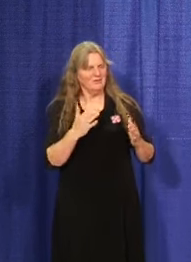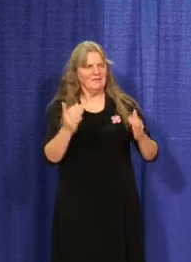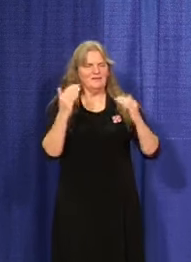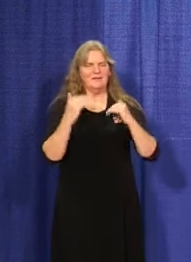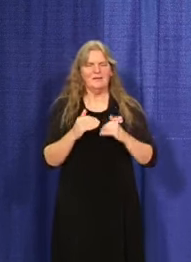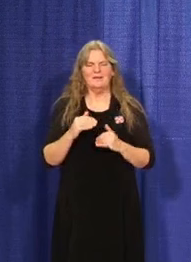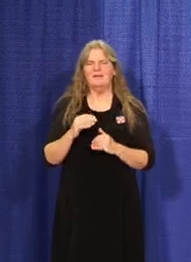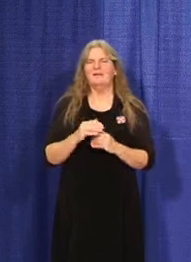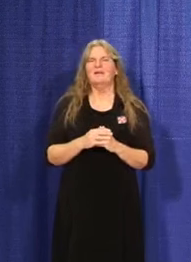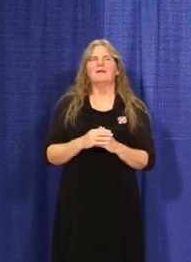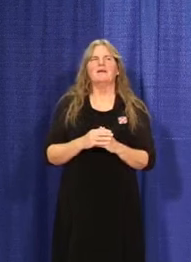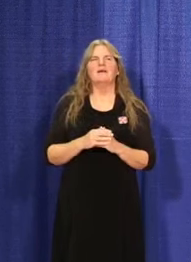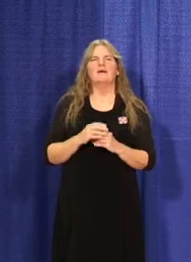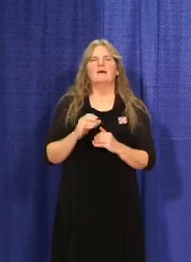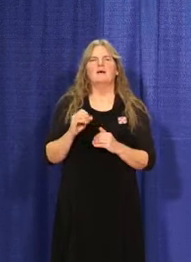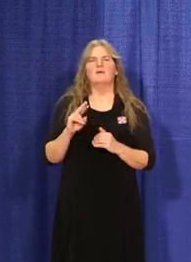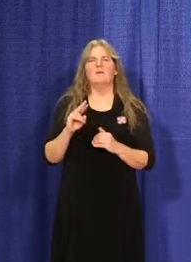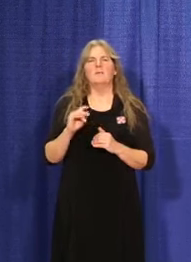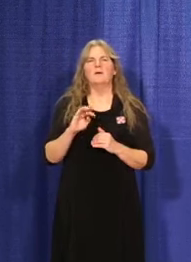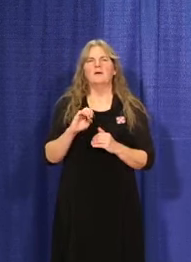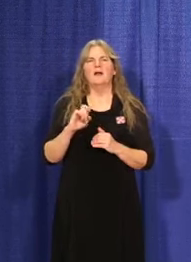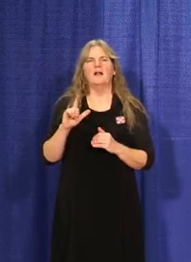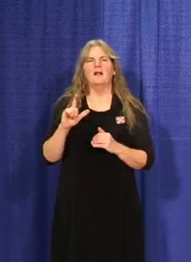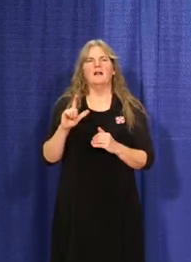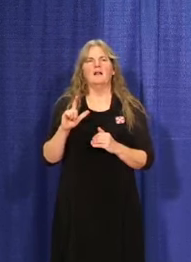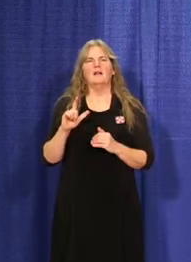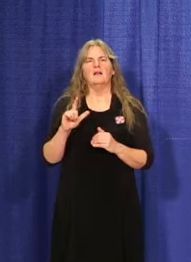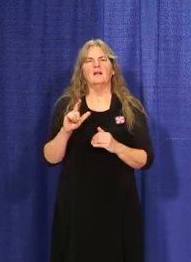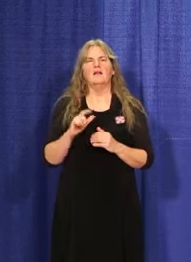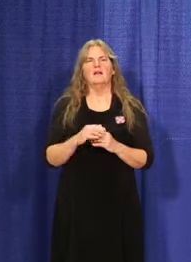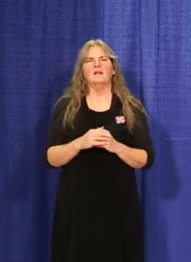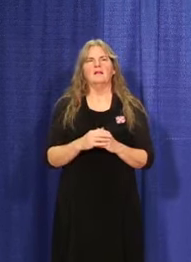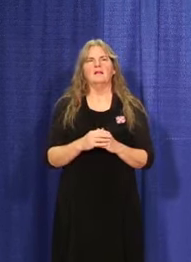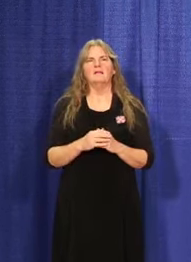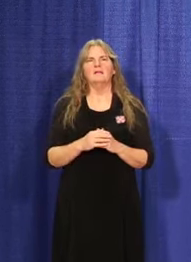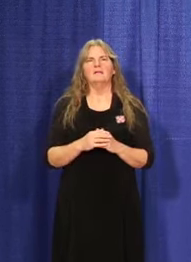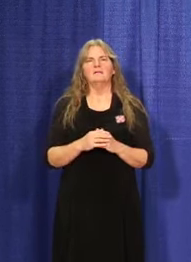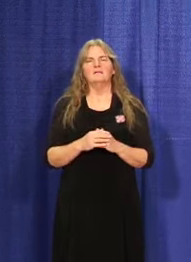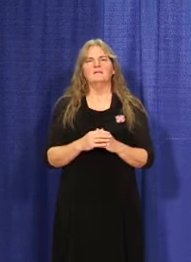boréale? Reporter: